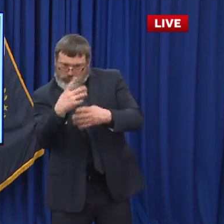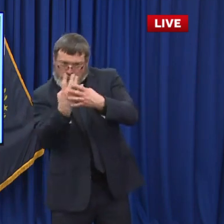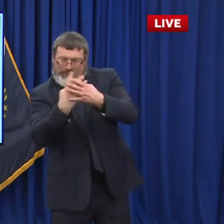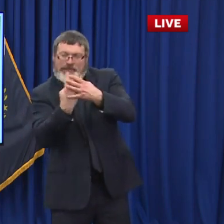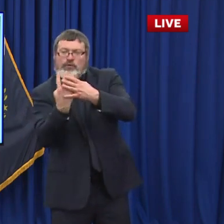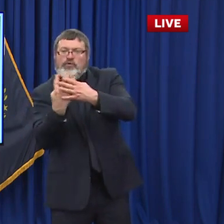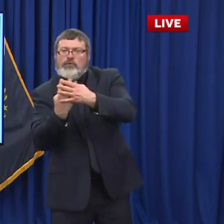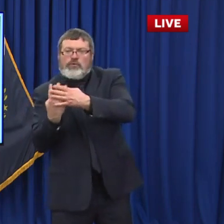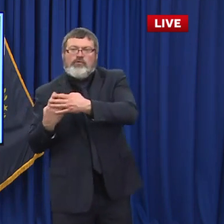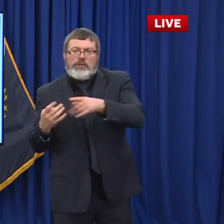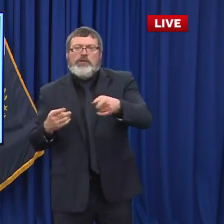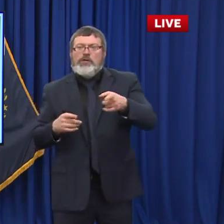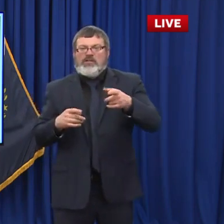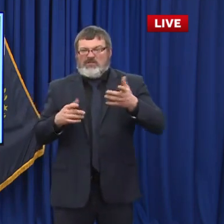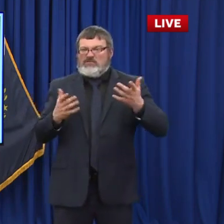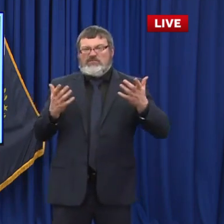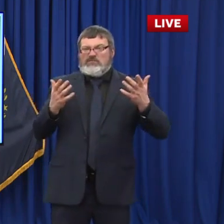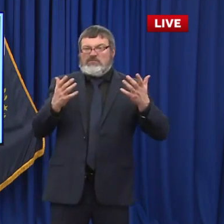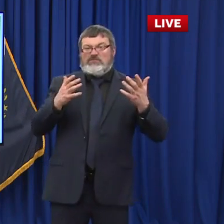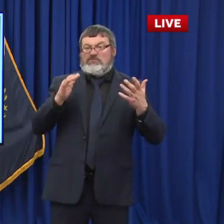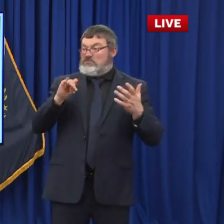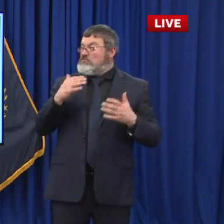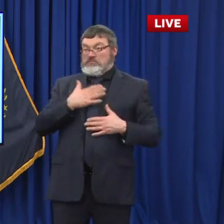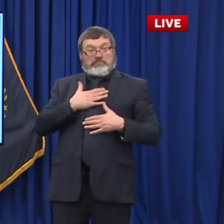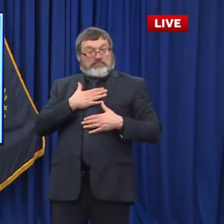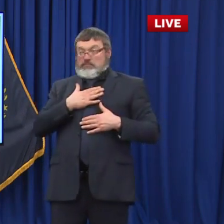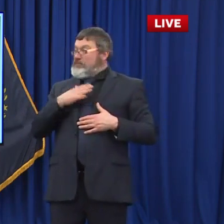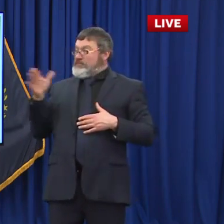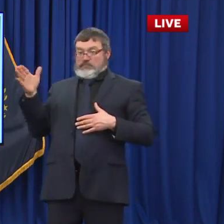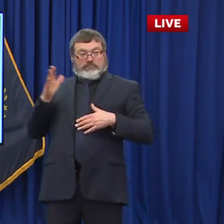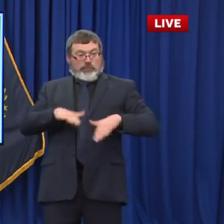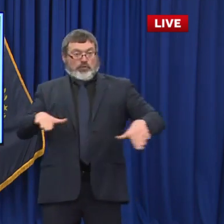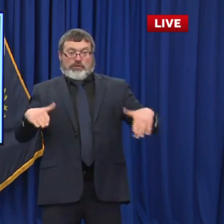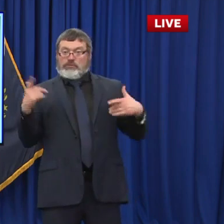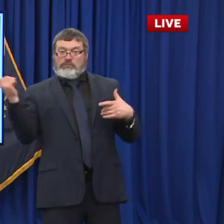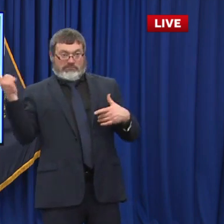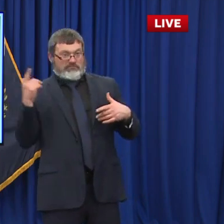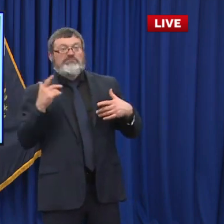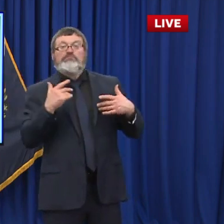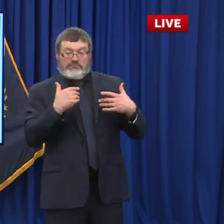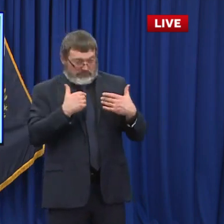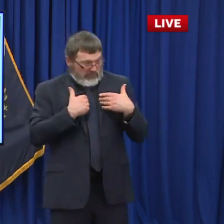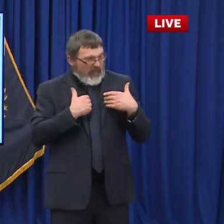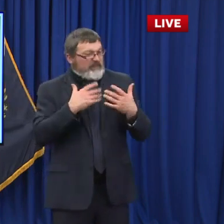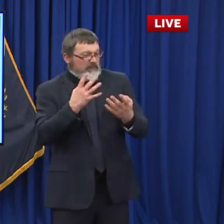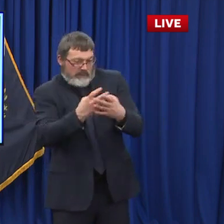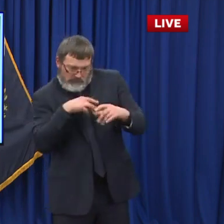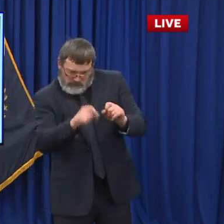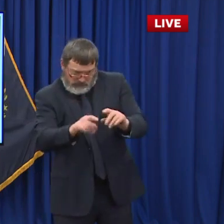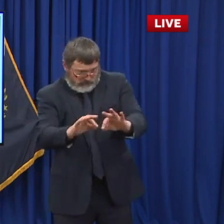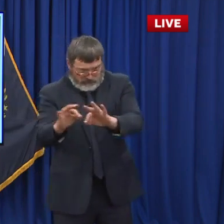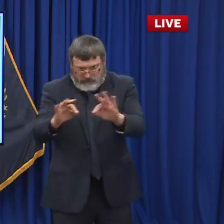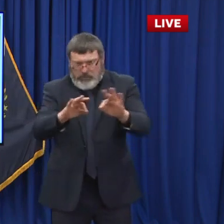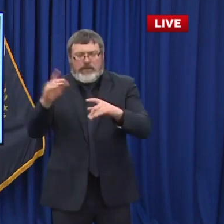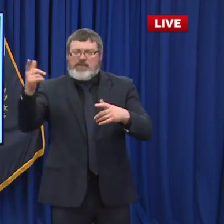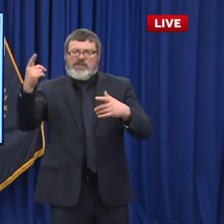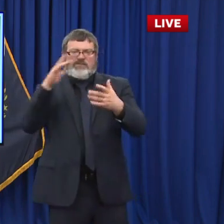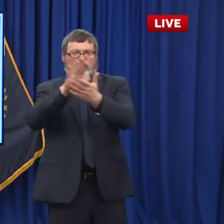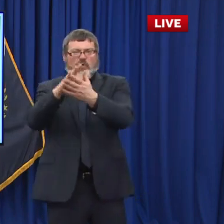TEMPERATURES ARE TAKEN AND THEY ASKED CHILDREN QUESTIONS ABOUT SYMPTOMS EVERYDAY. TAKE THAT SERIOUSLY.